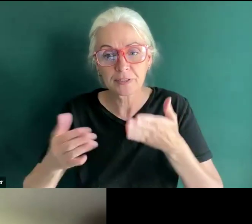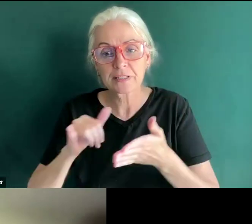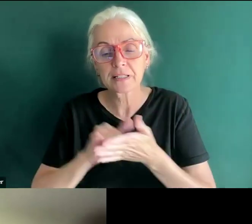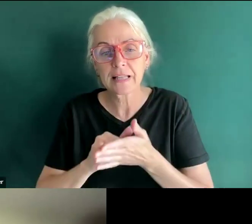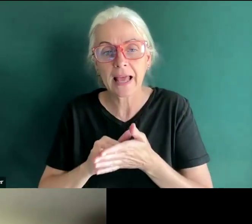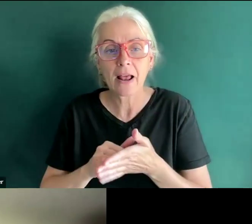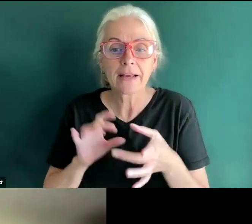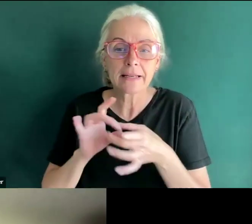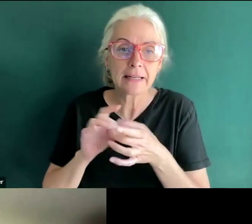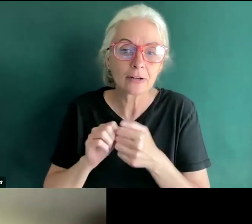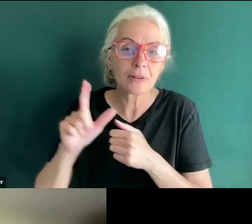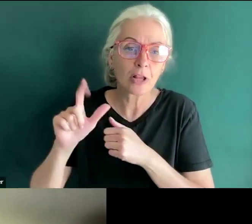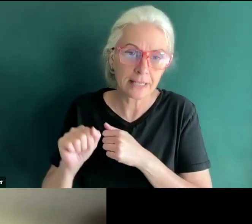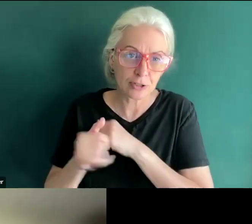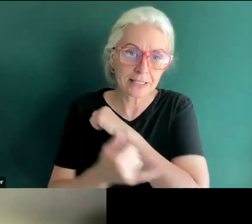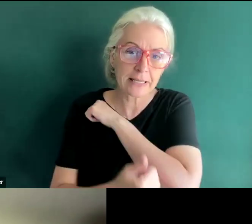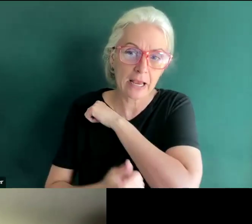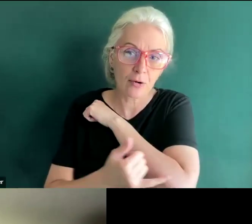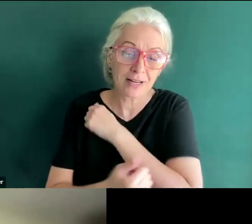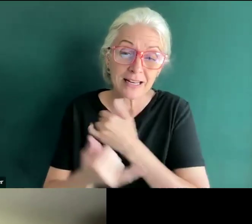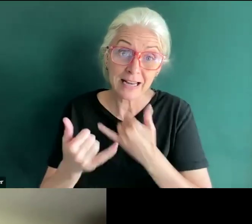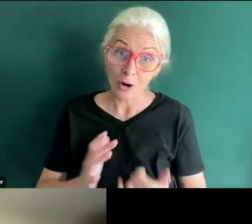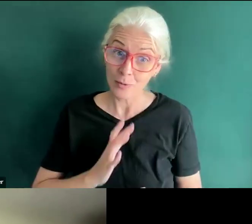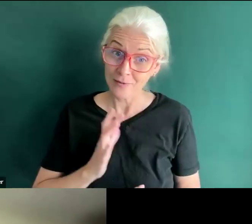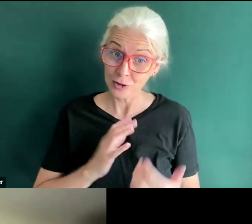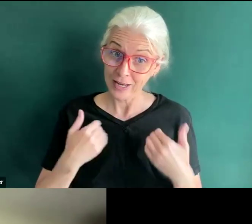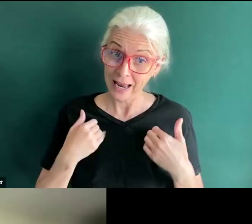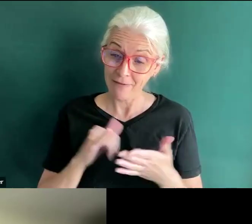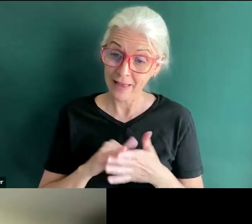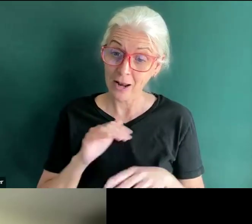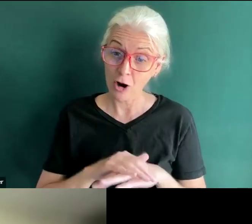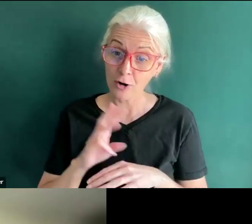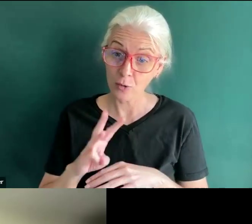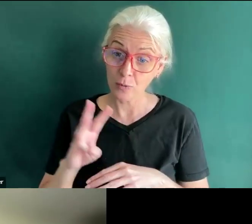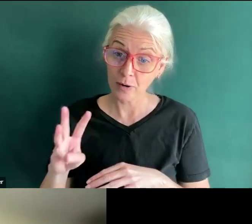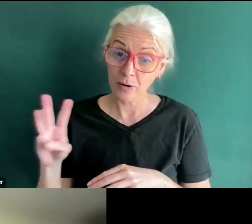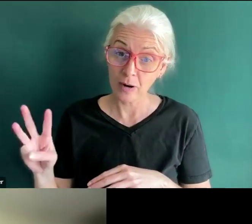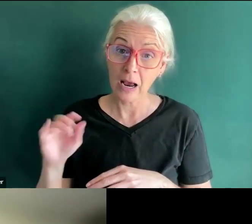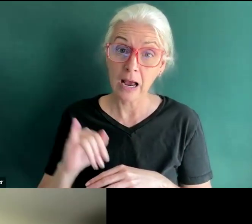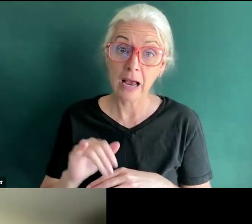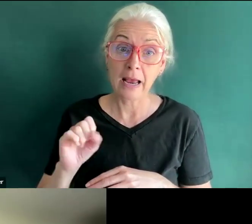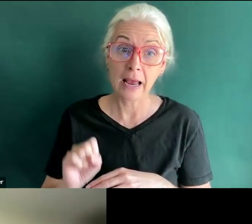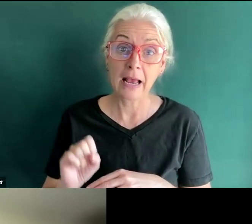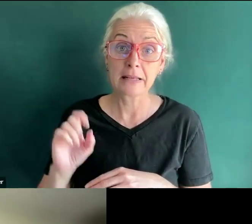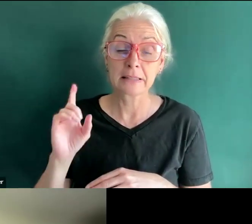Angeles County proper. So, we now officially have that on our website, the ISD website, and we are